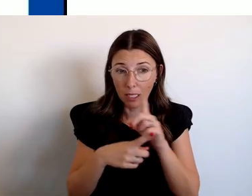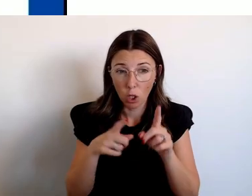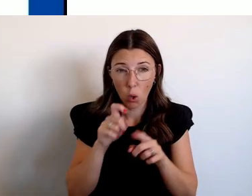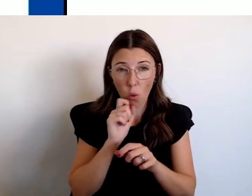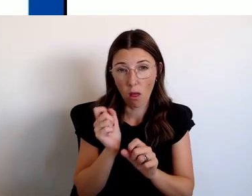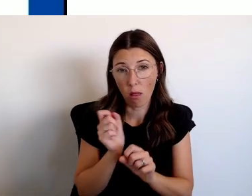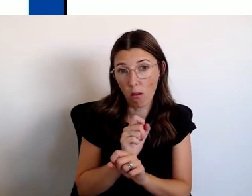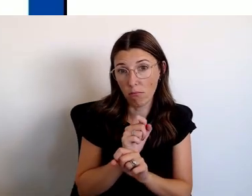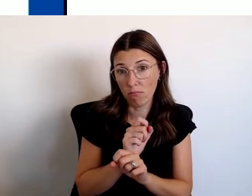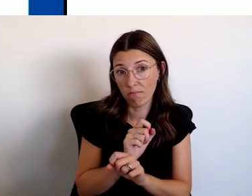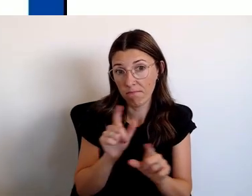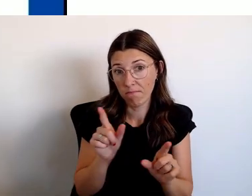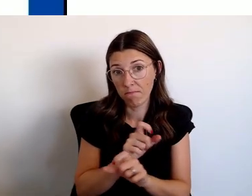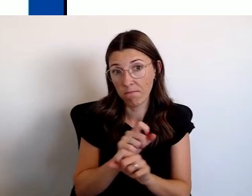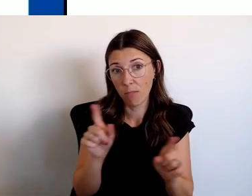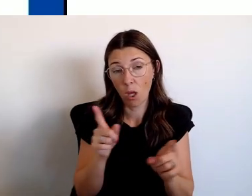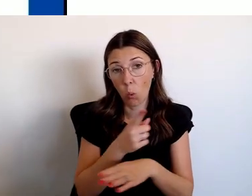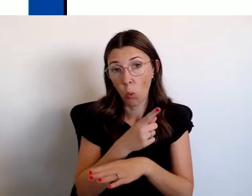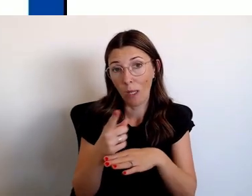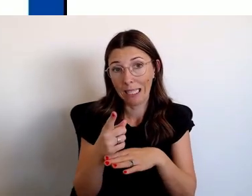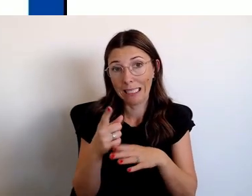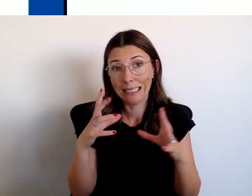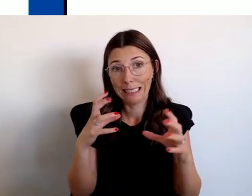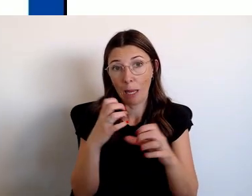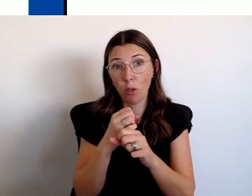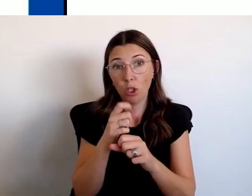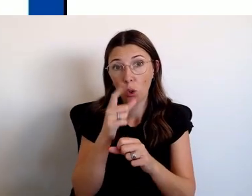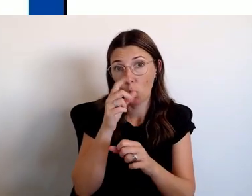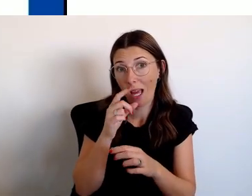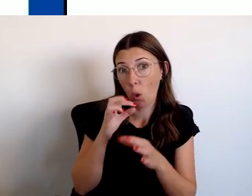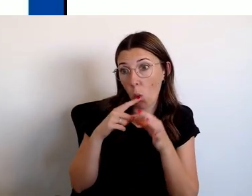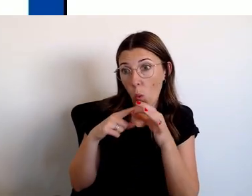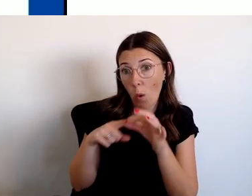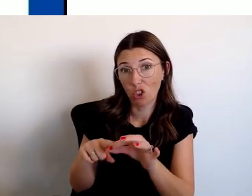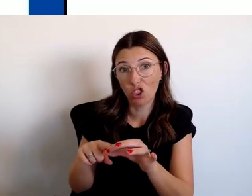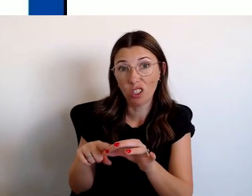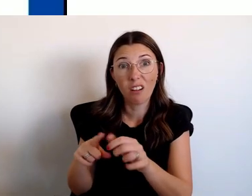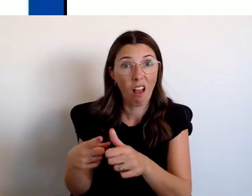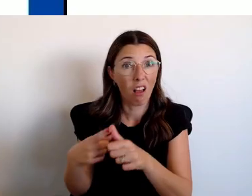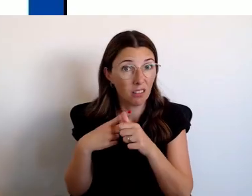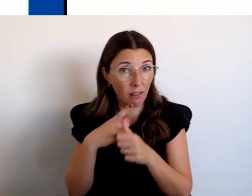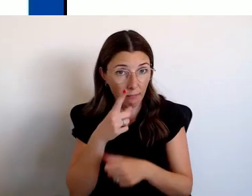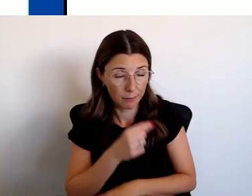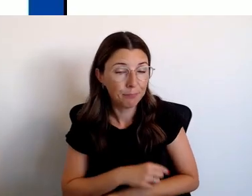Sends weekly summaries. You can ask questions and answers, etc.